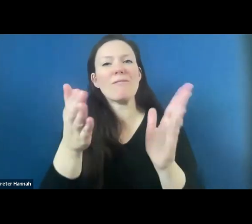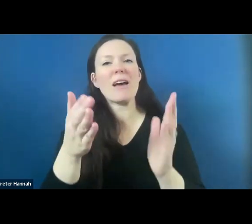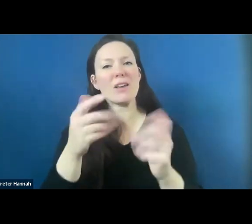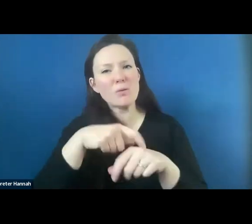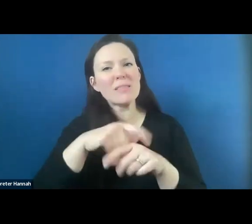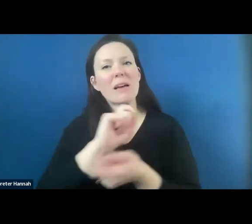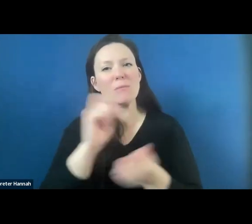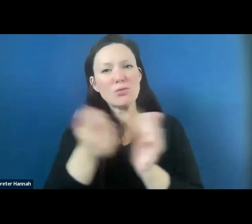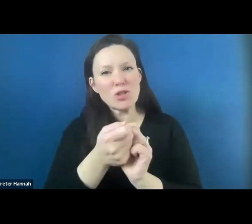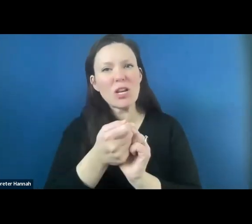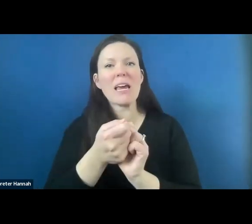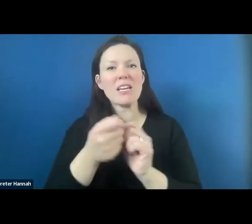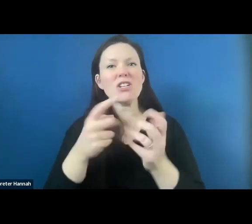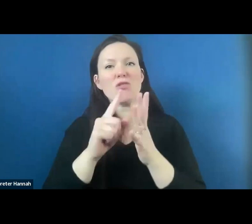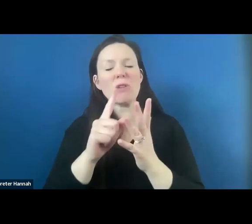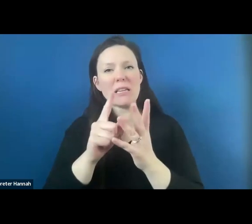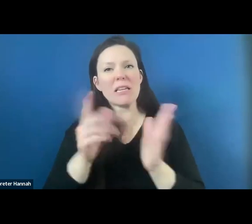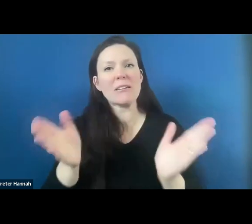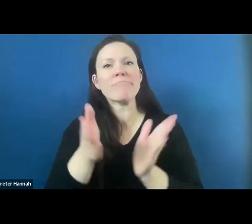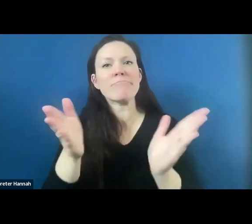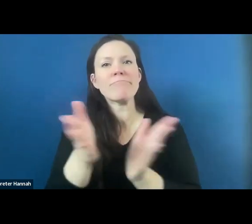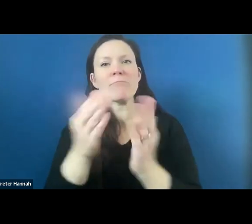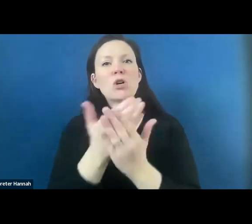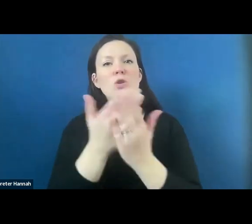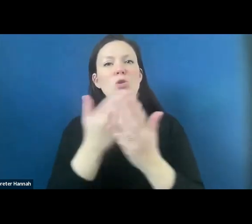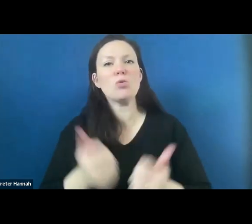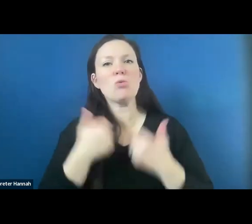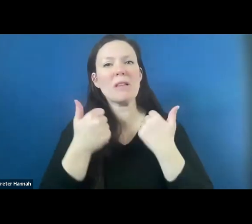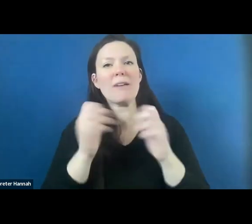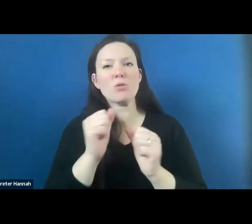and invest in a life-affirming, regenerative way of living that centers